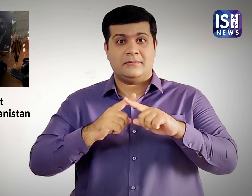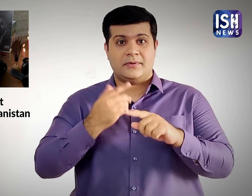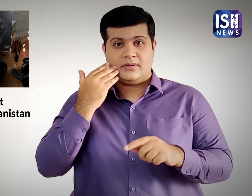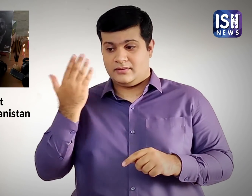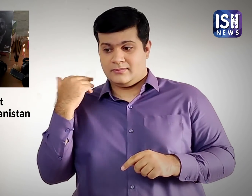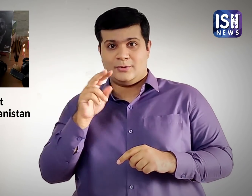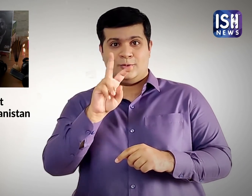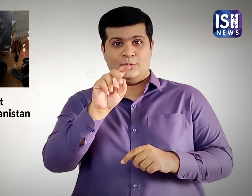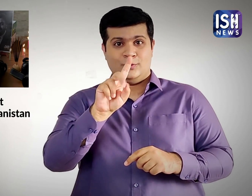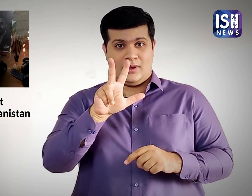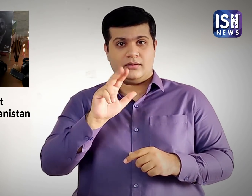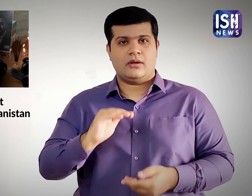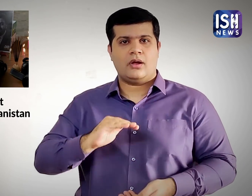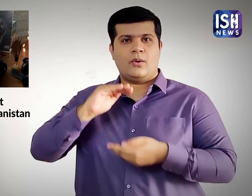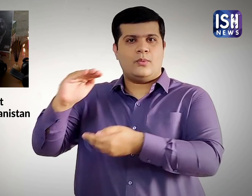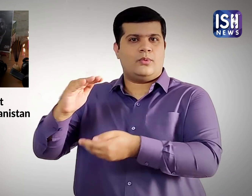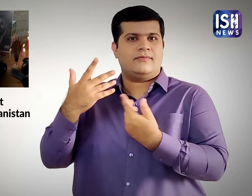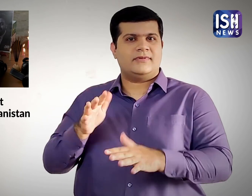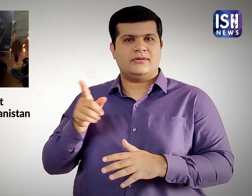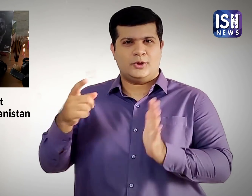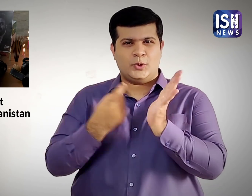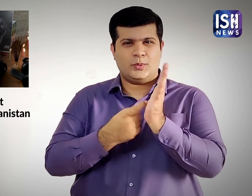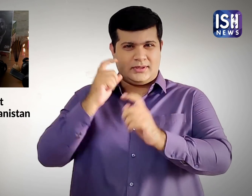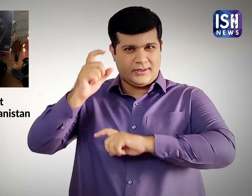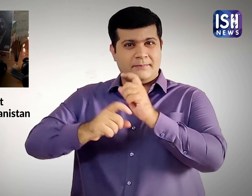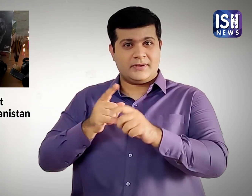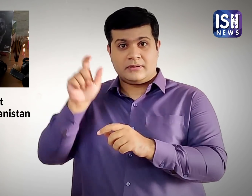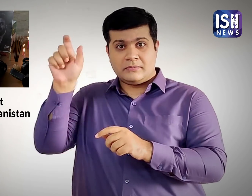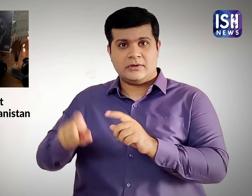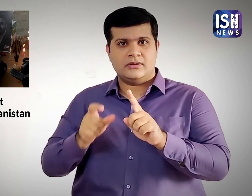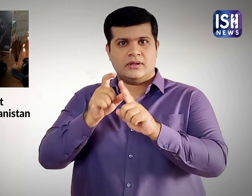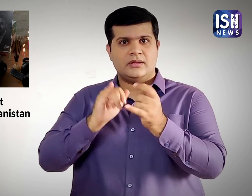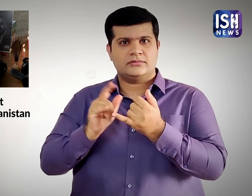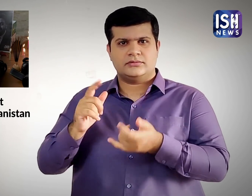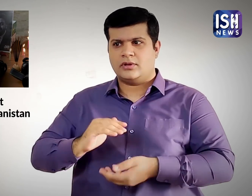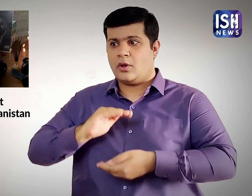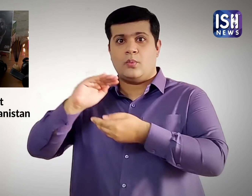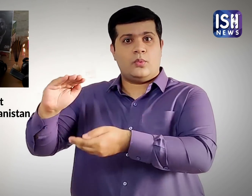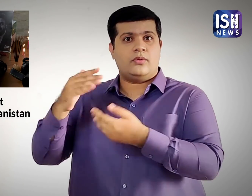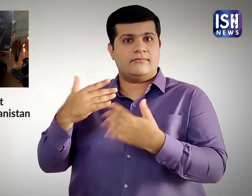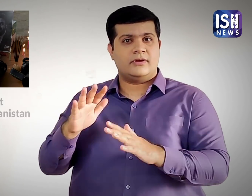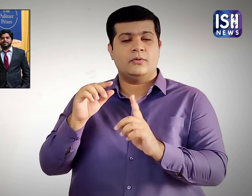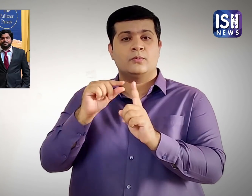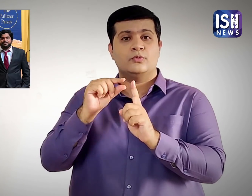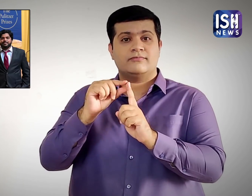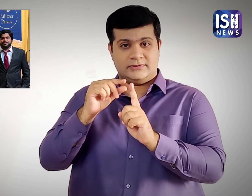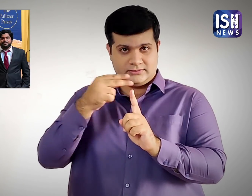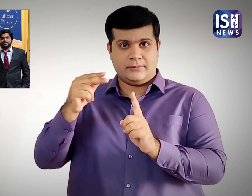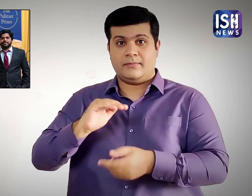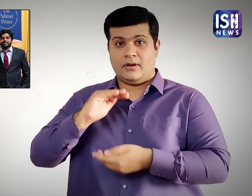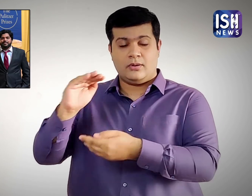In 2018, while working for Reuters Siddiqui was awarded the Pulitzer Prize